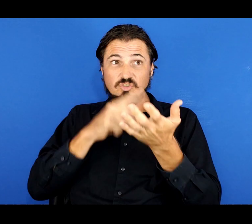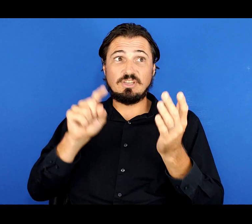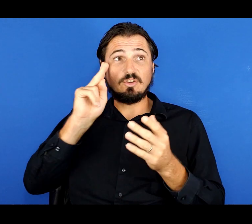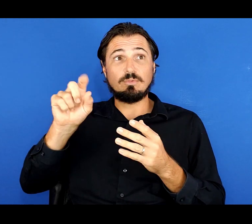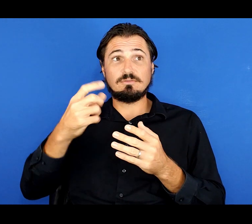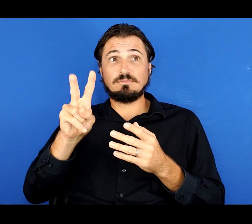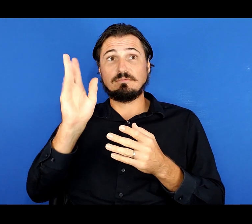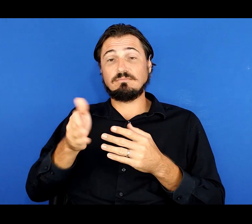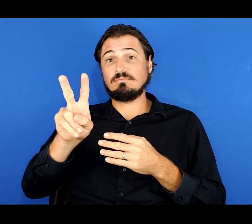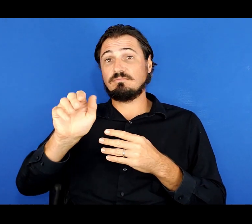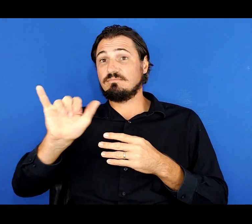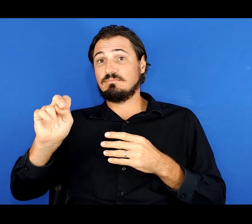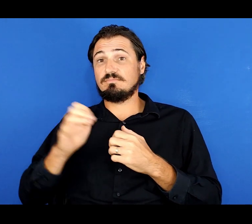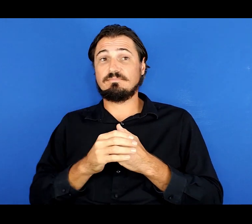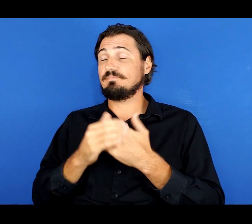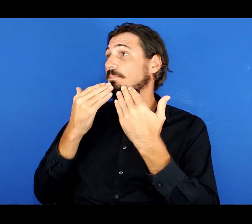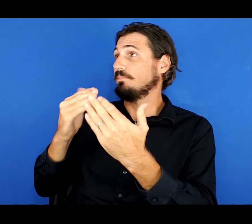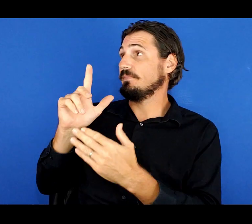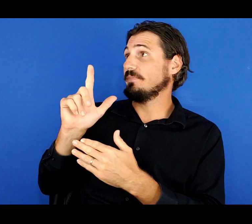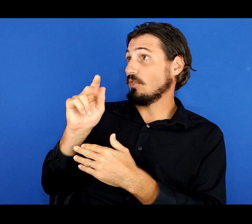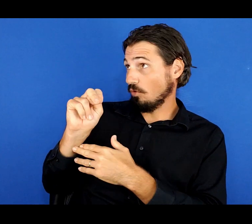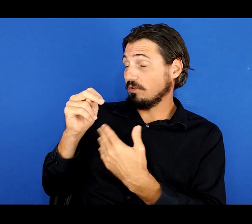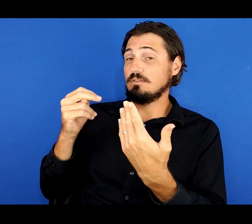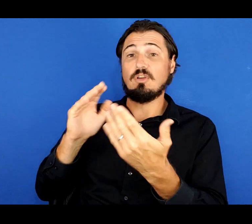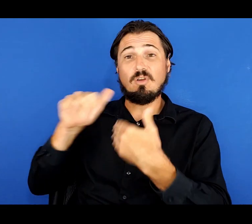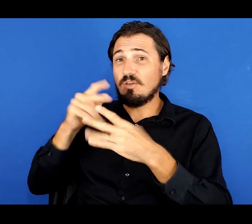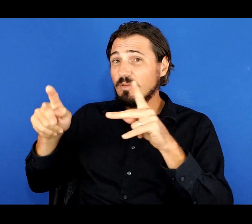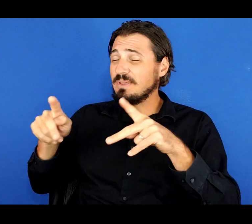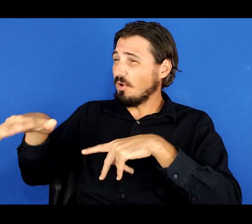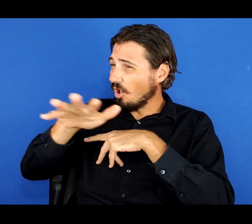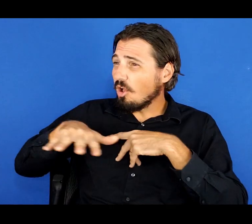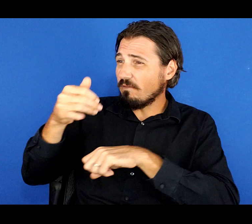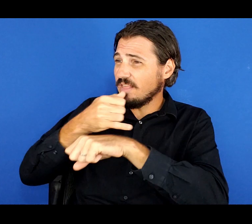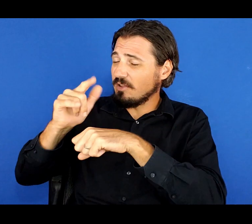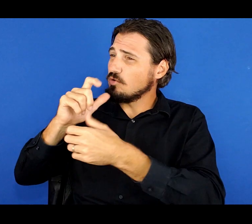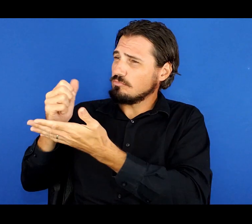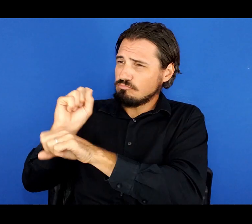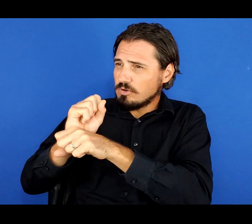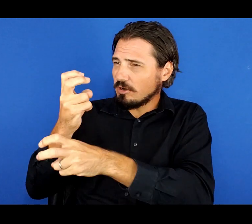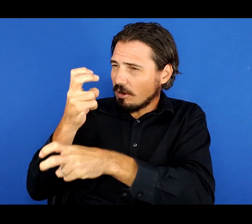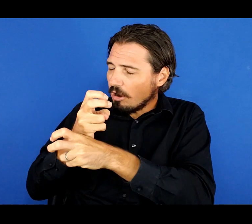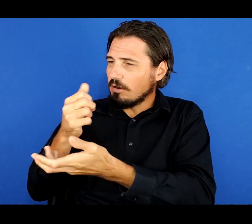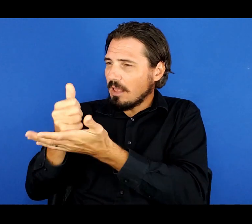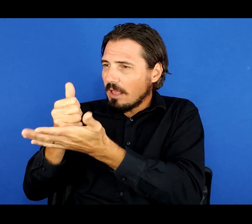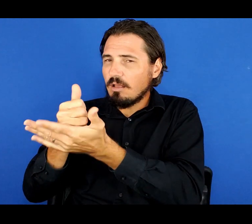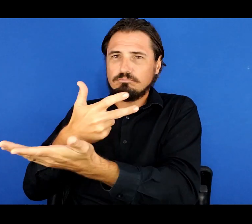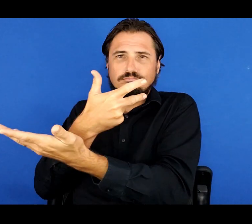kauai.gov/vaccine Mahalo, Lauren and to all those across our island who are helping to get our residents vaccinated!